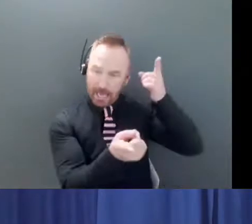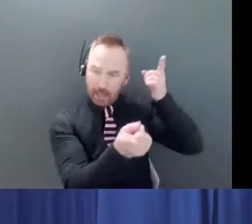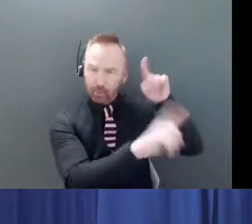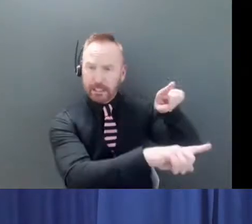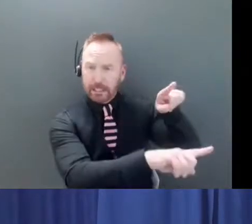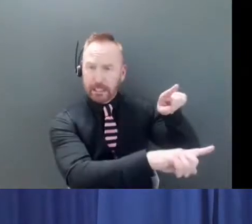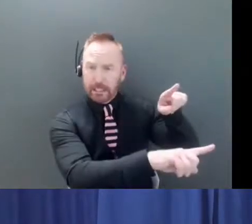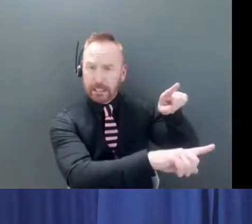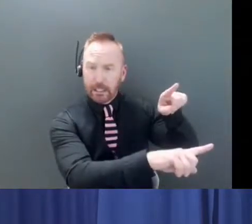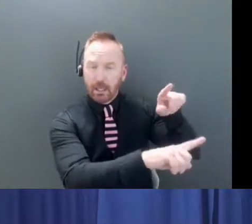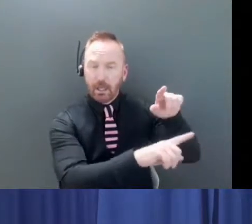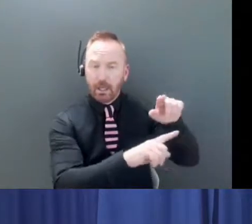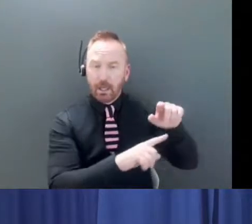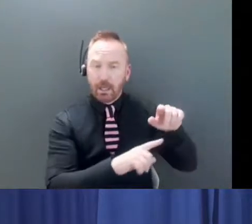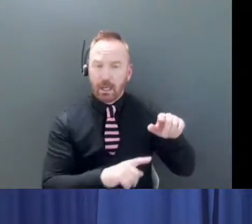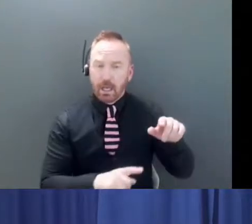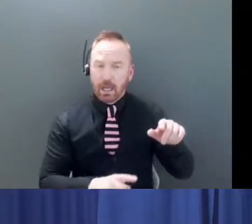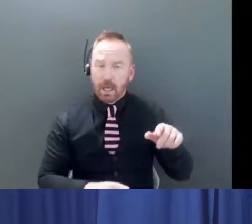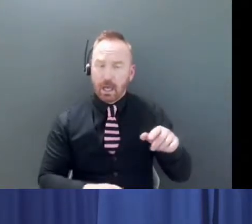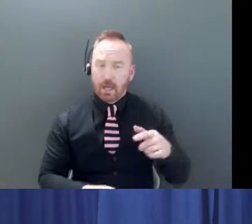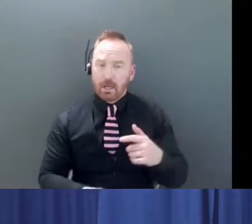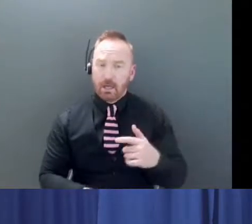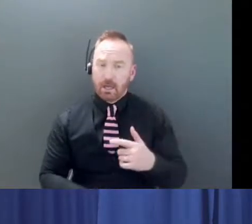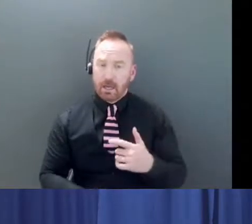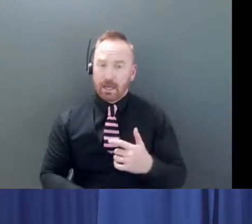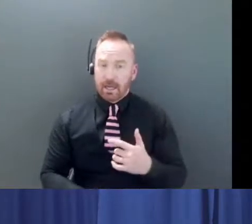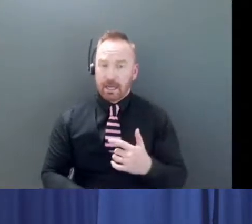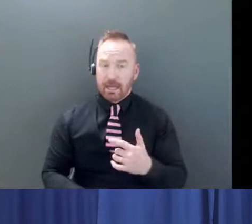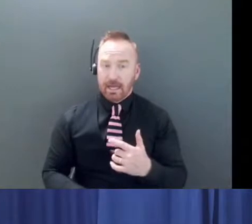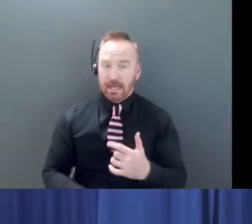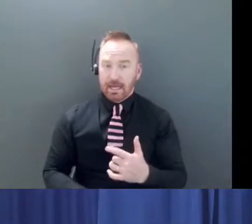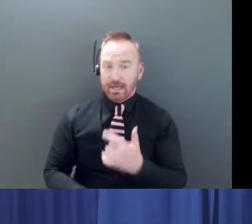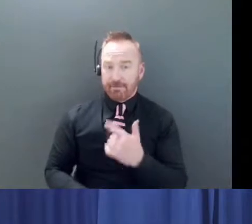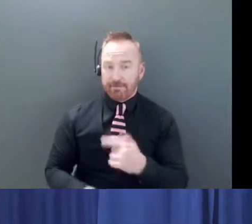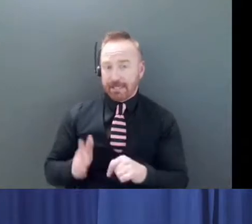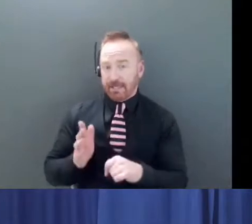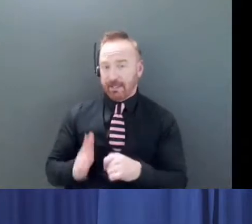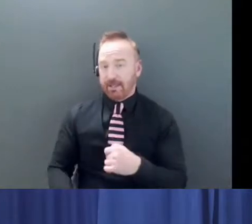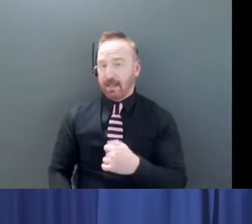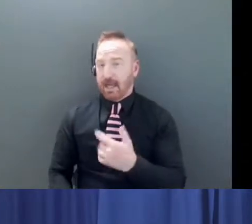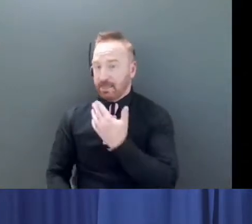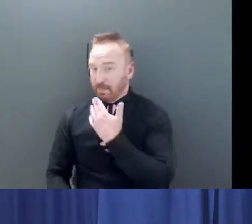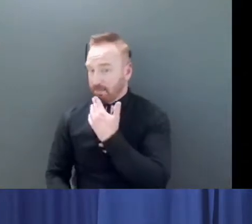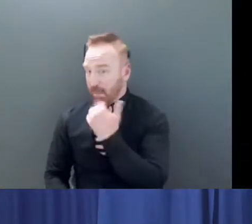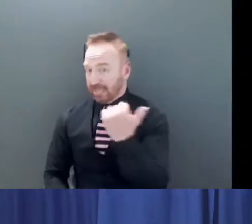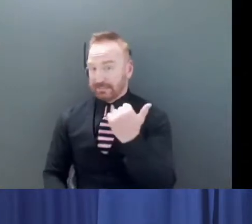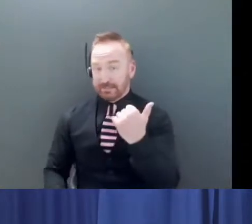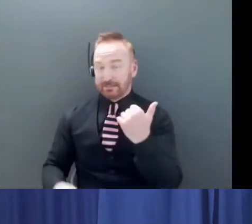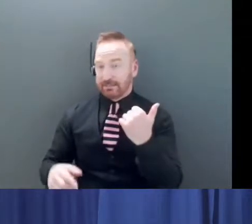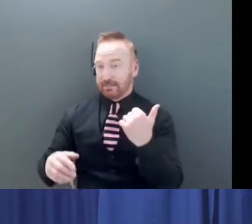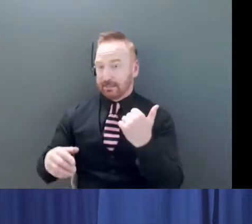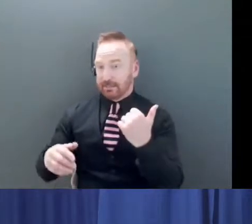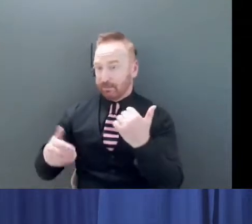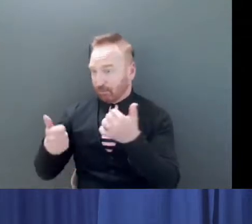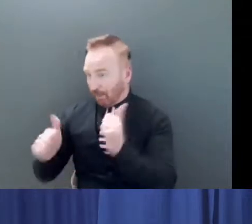I think, you know, the most we can achieve with the least coercion is always a the way we should go.